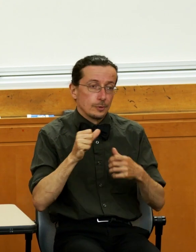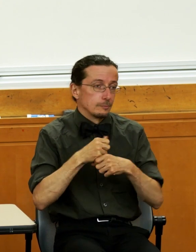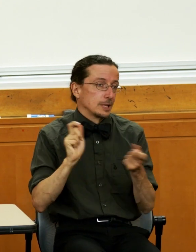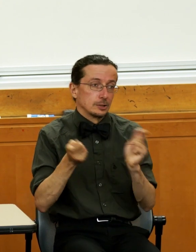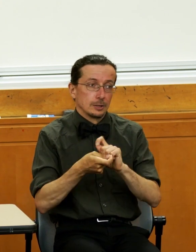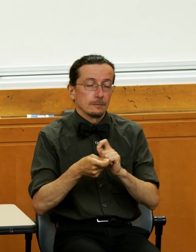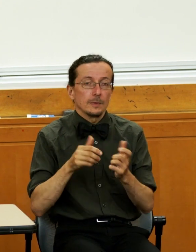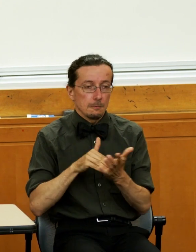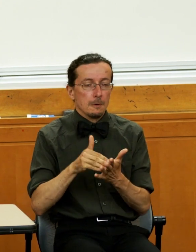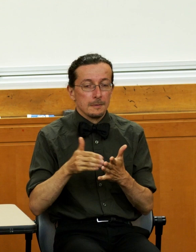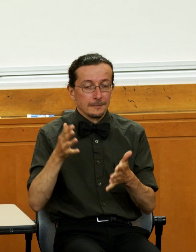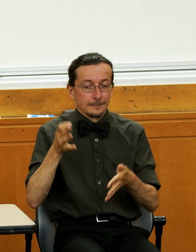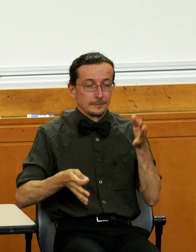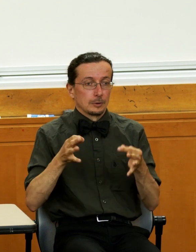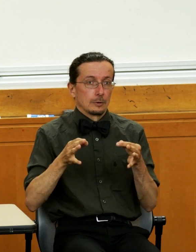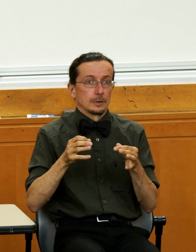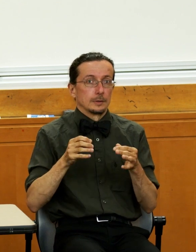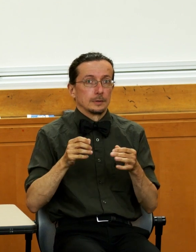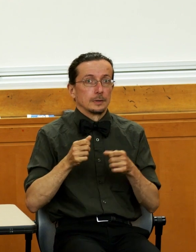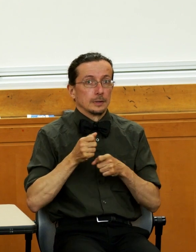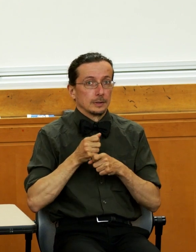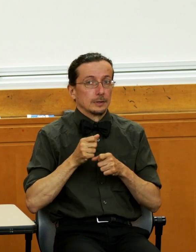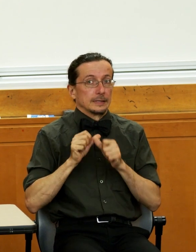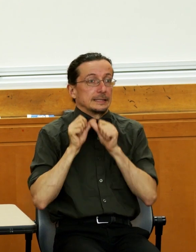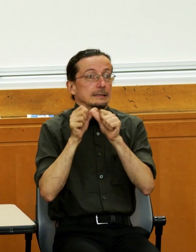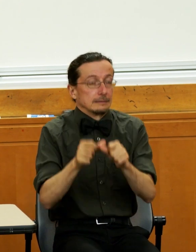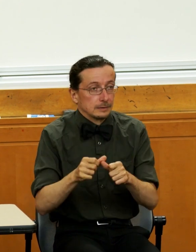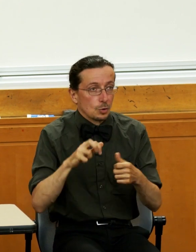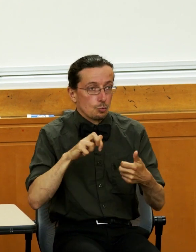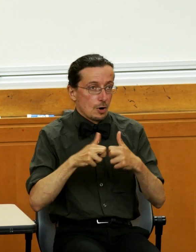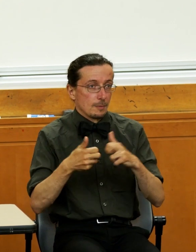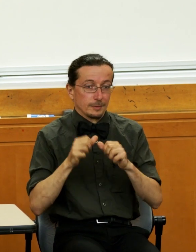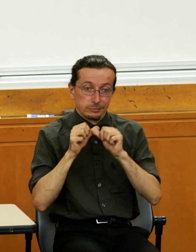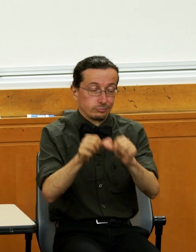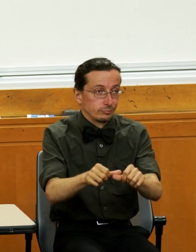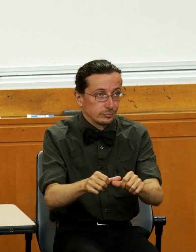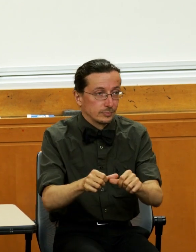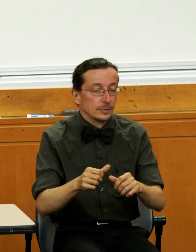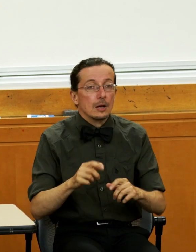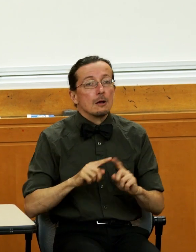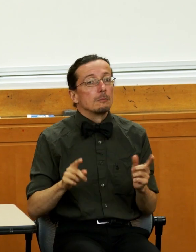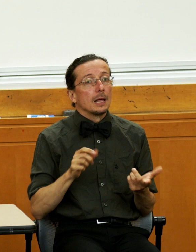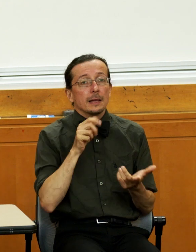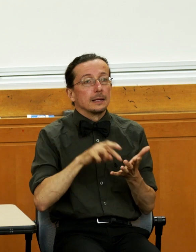perpetuate problems. But doesn't mean, again, like I said in these remarks, these are the systems